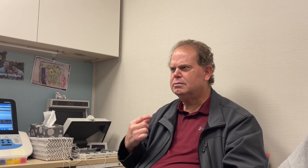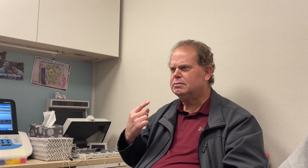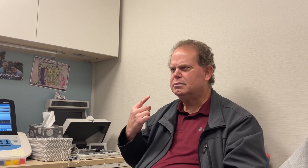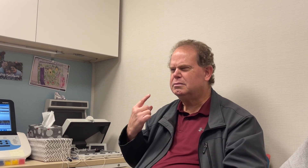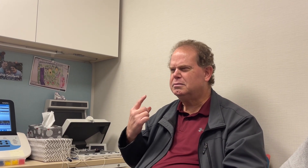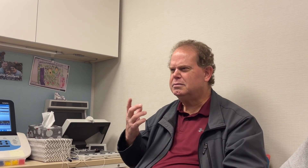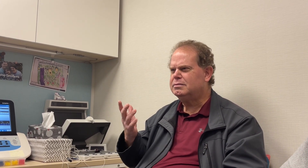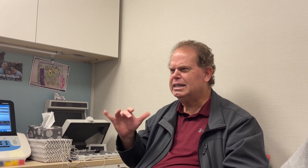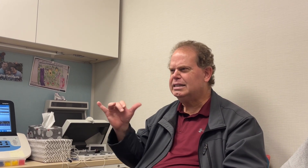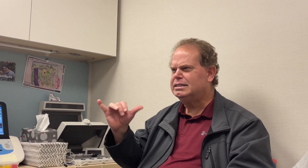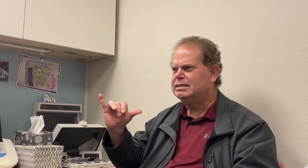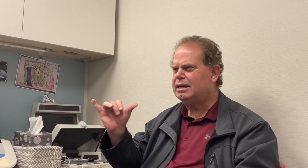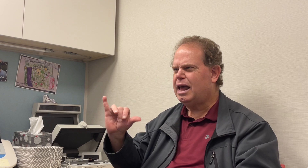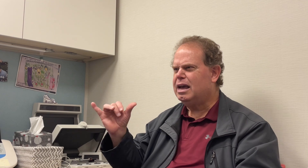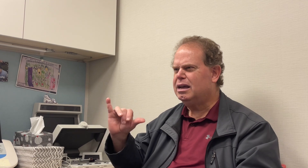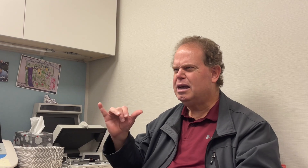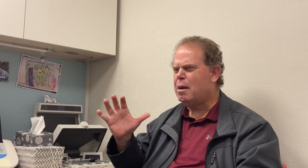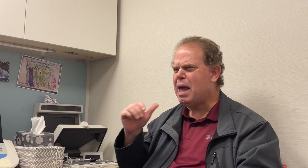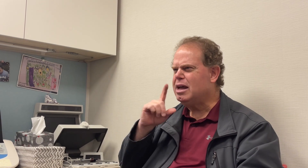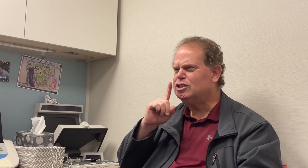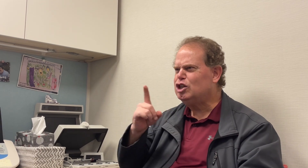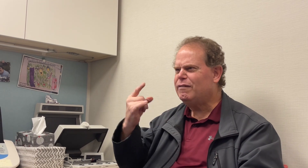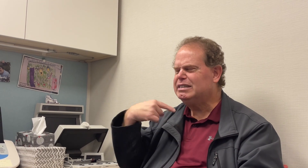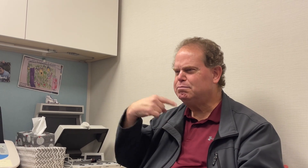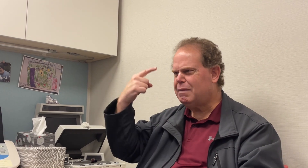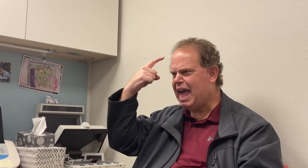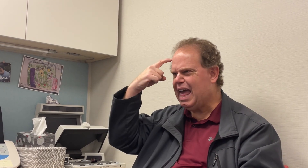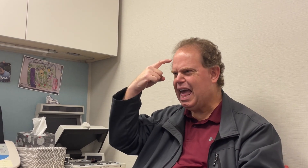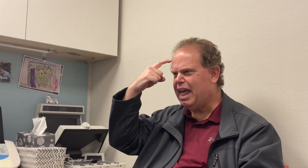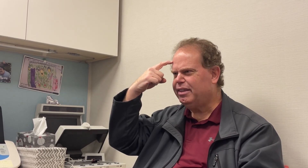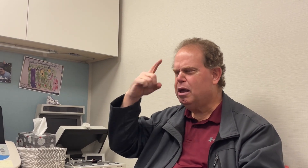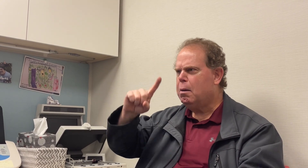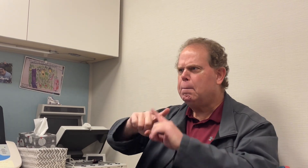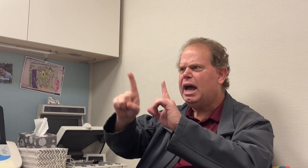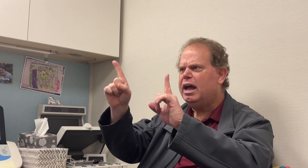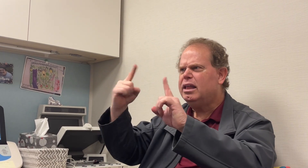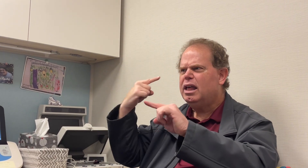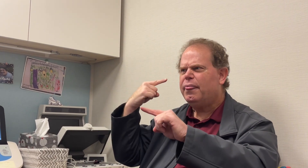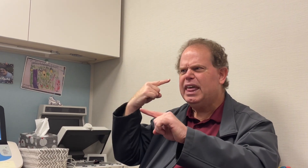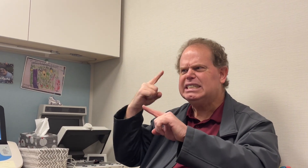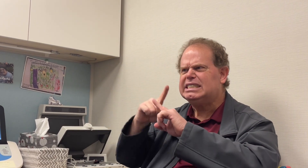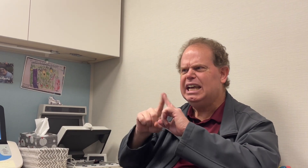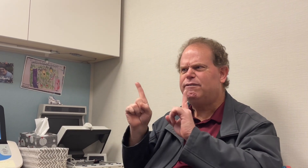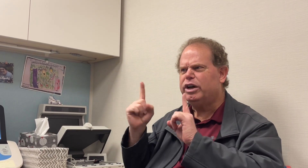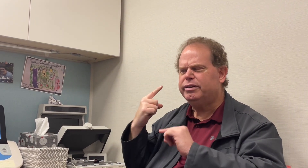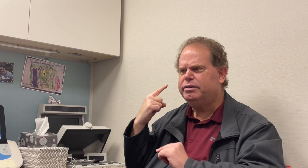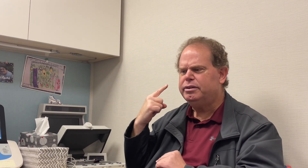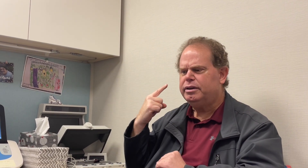looks like it's weird it's like I'm not sure if it's just in my head this is bit but but